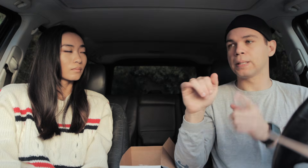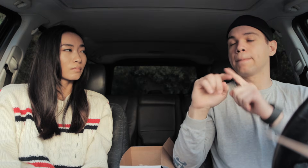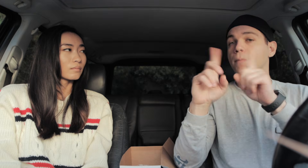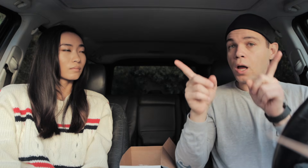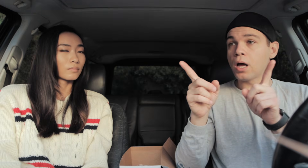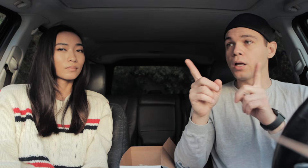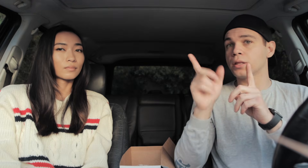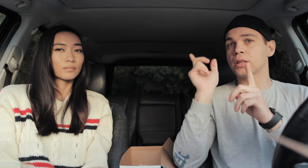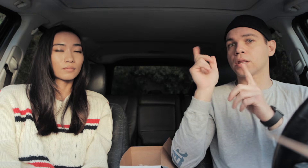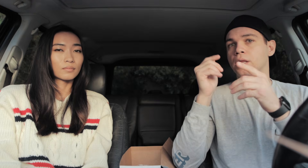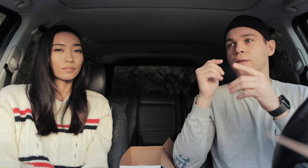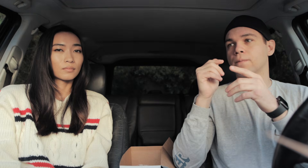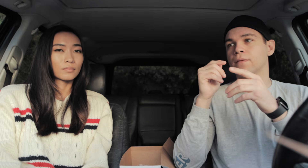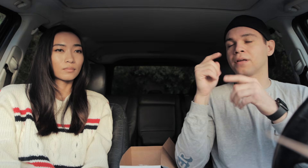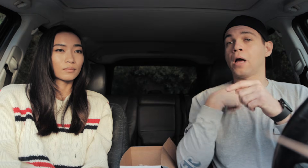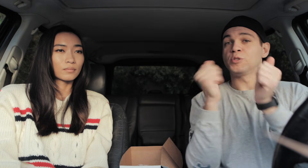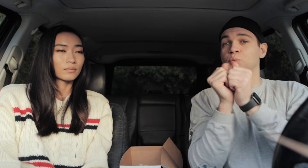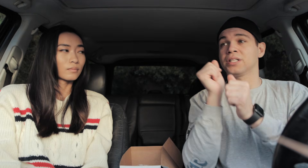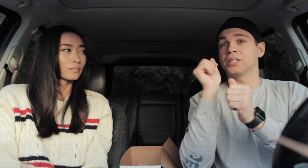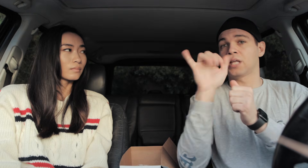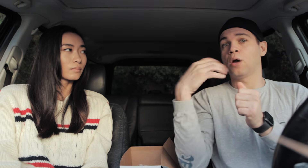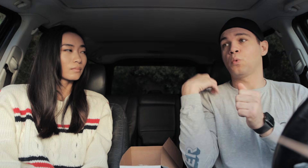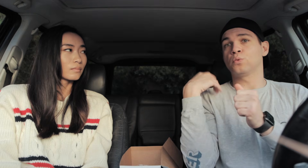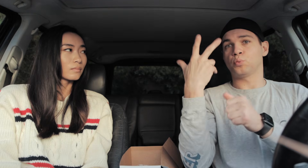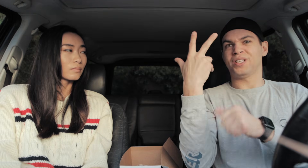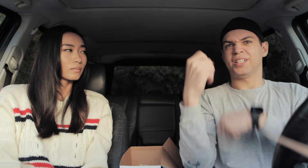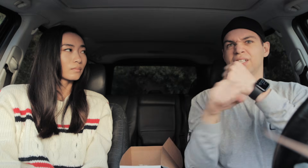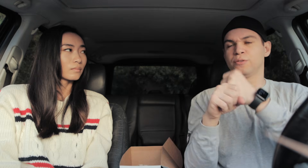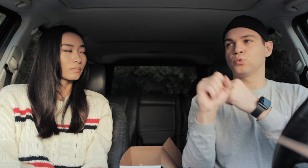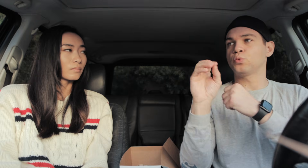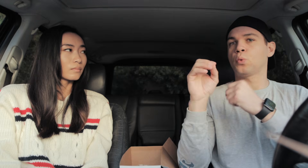but I was with that coach for three years so